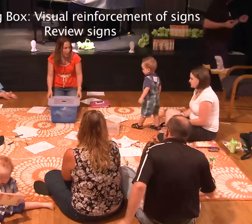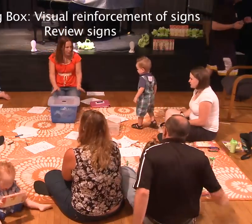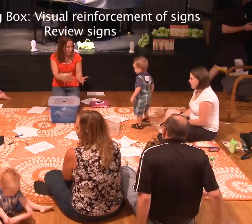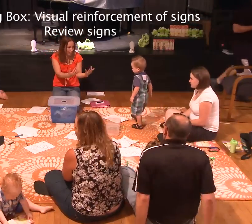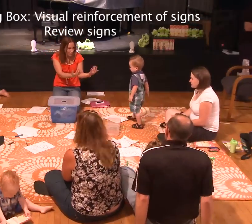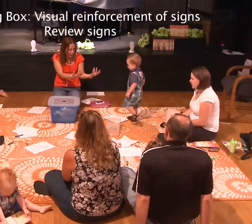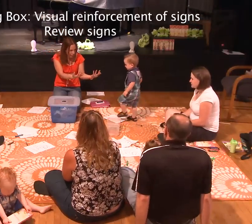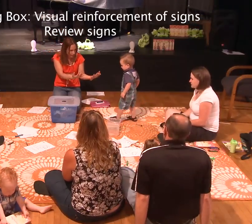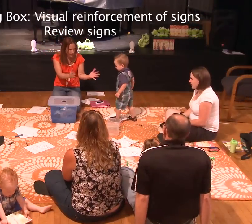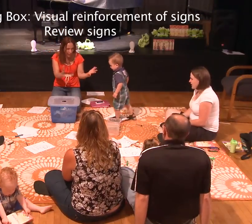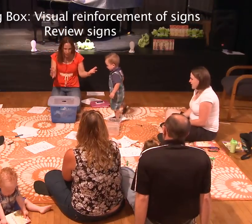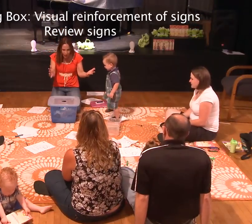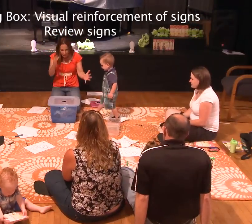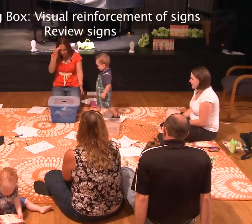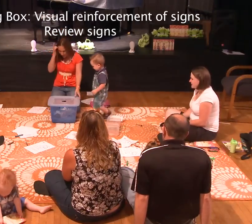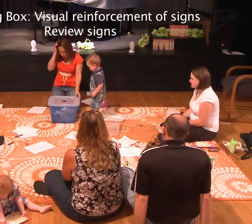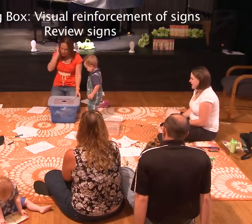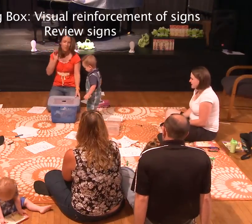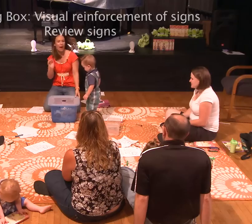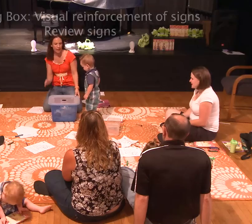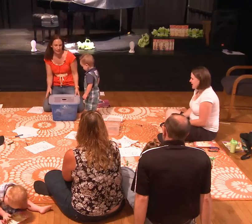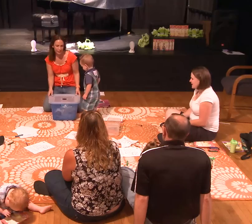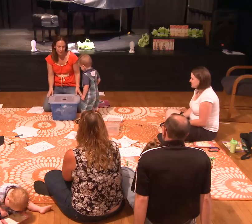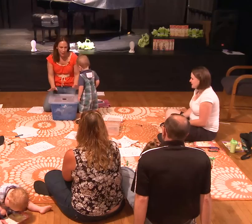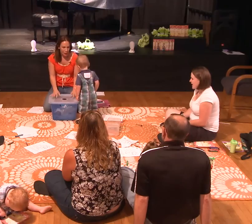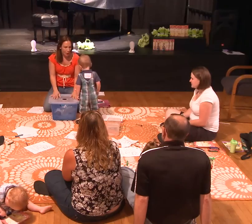So WAIT Shad, WAIT. He's like, "A box! I'm all over the box!"